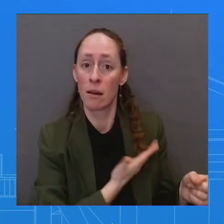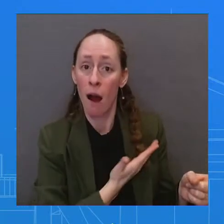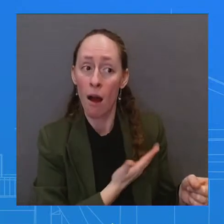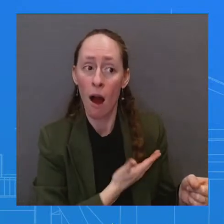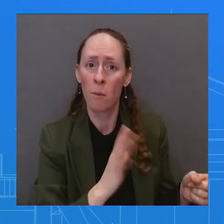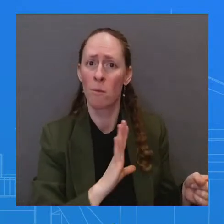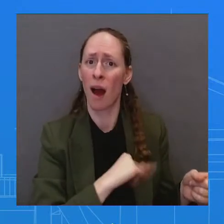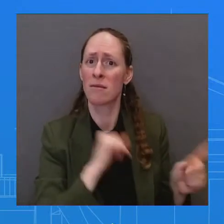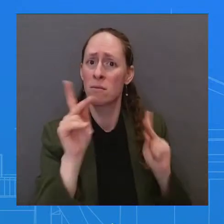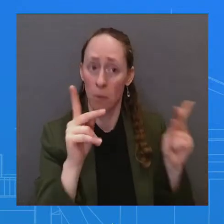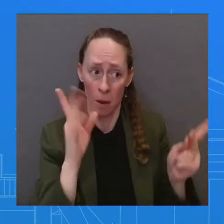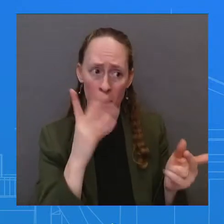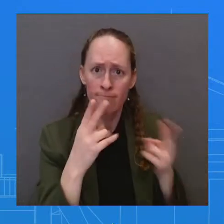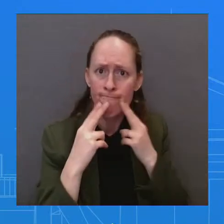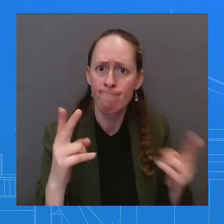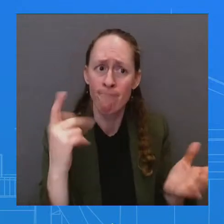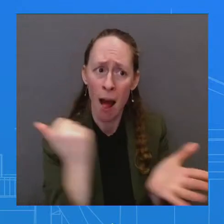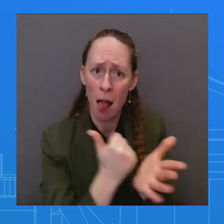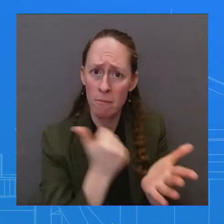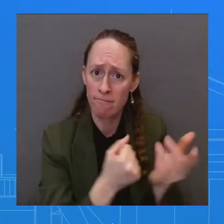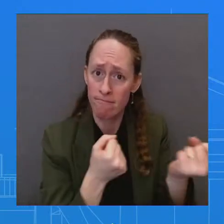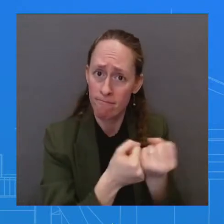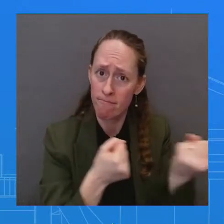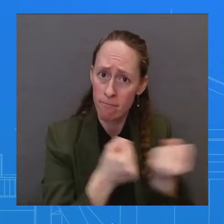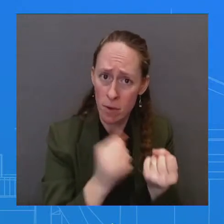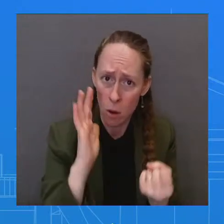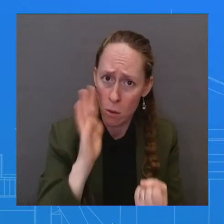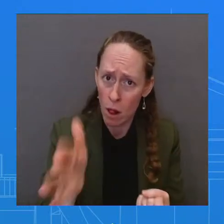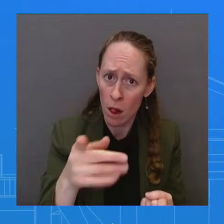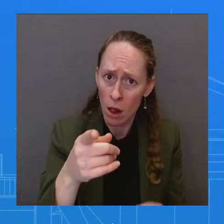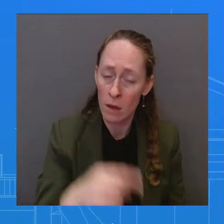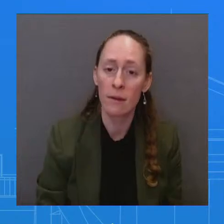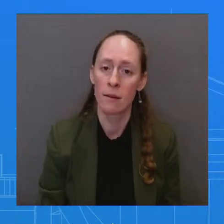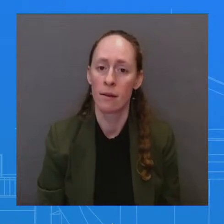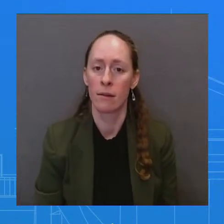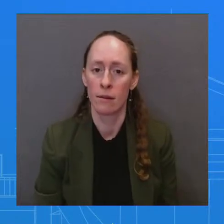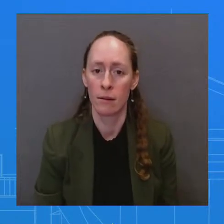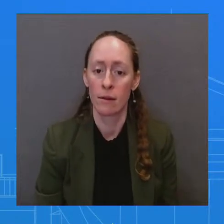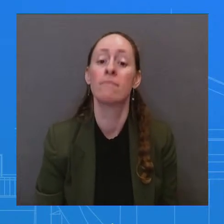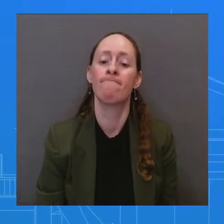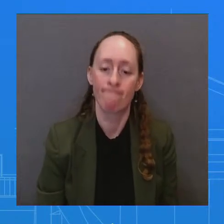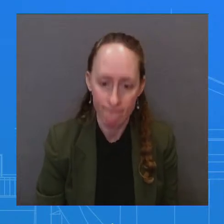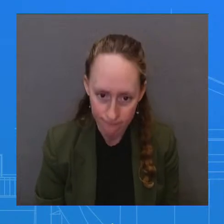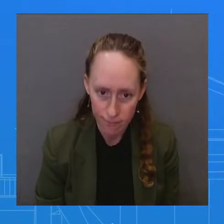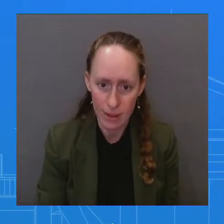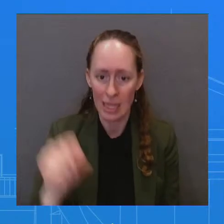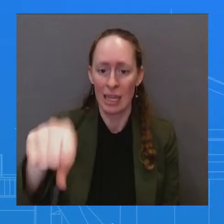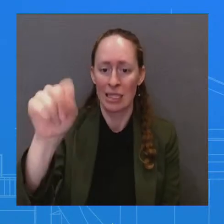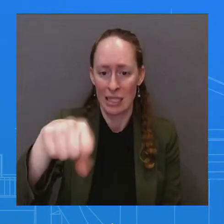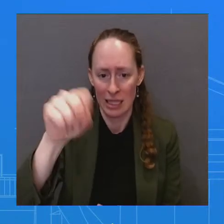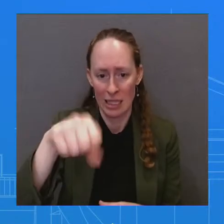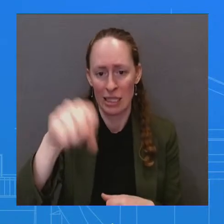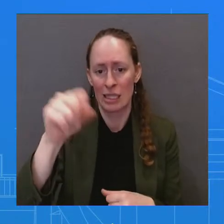that probably doesn't get as much attention as it deserves -- it has allowed for a surge of humanitarian assistance into Gaza.